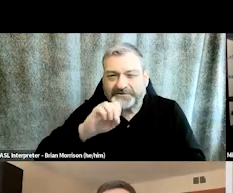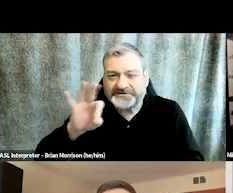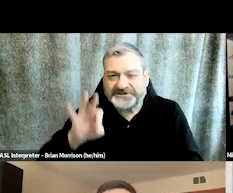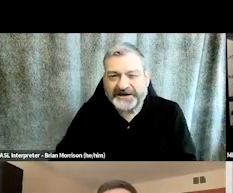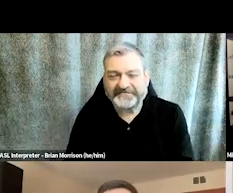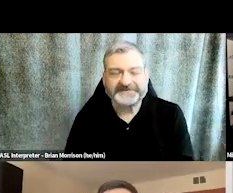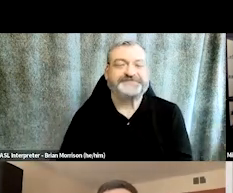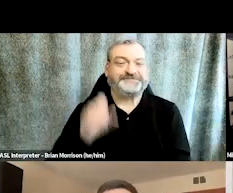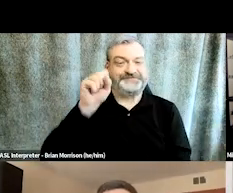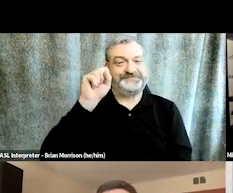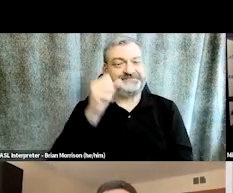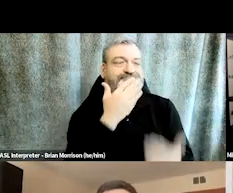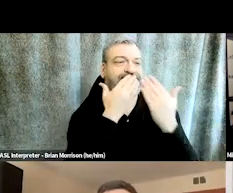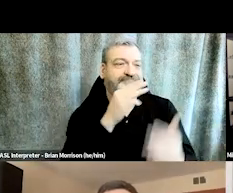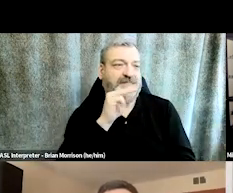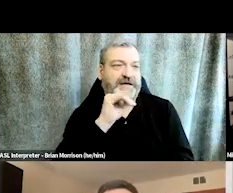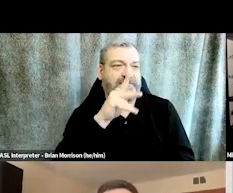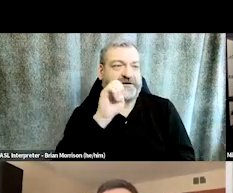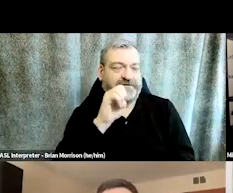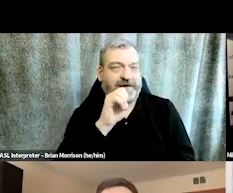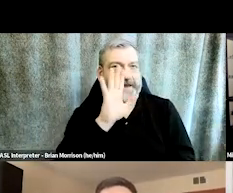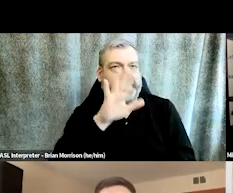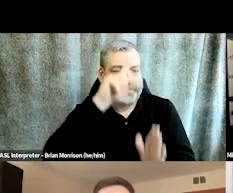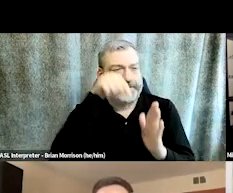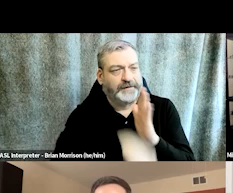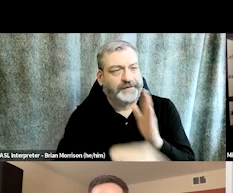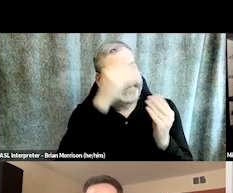Mike really appreciate the in depth knowledge you've gained over the last 20